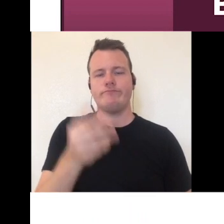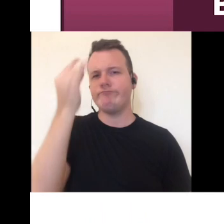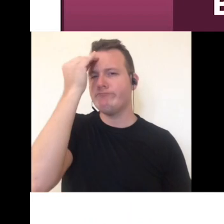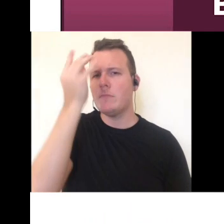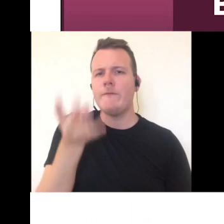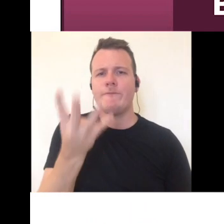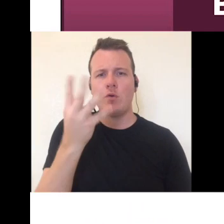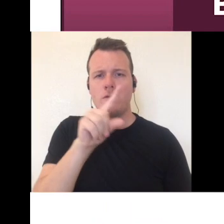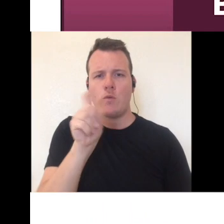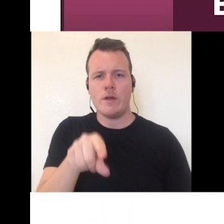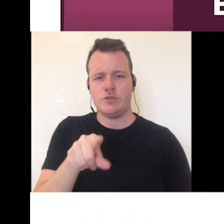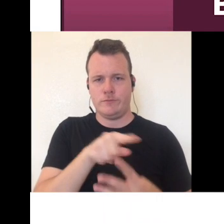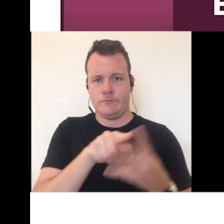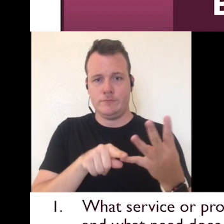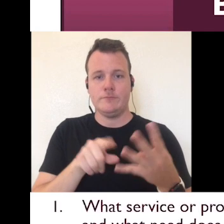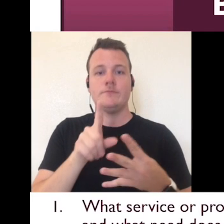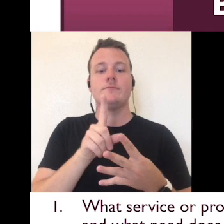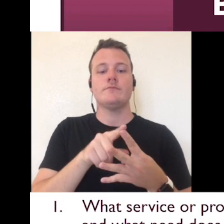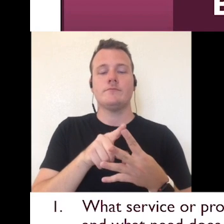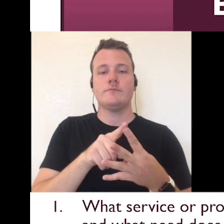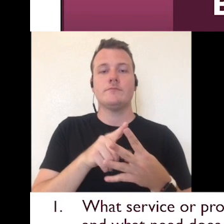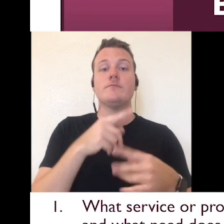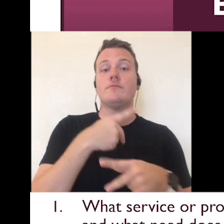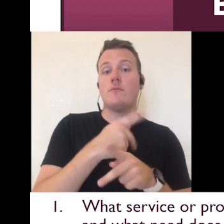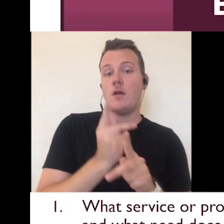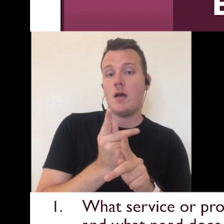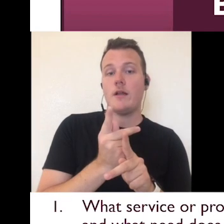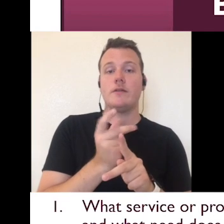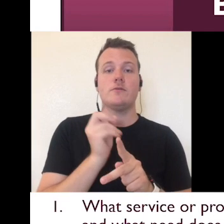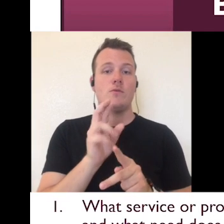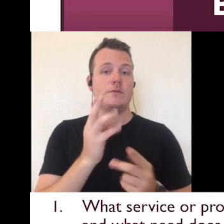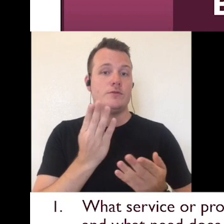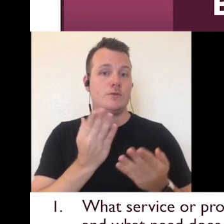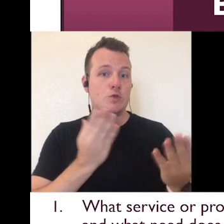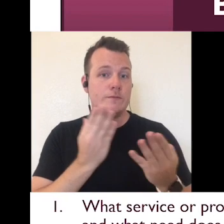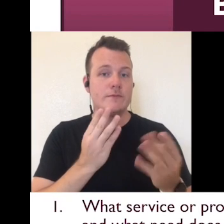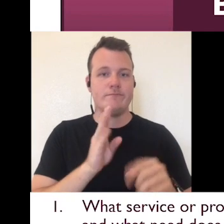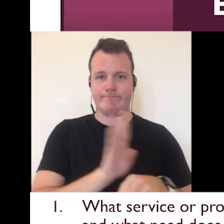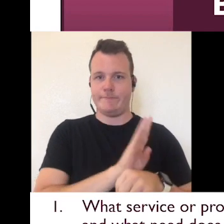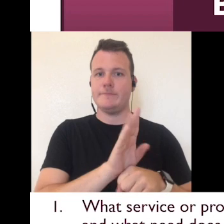you really begin to get into this. The first thing is what service or product